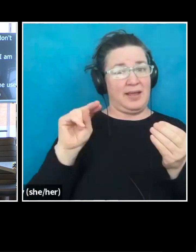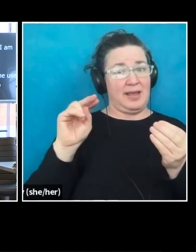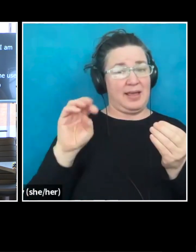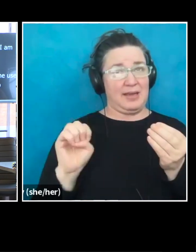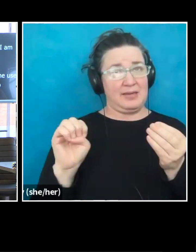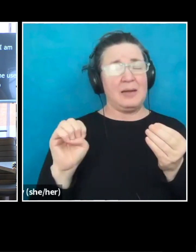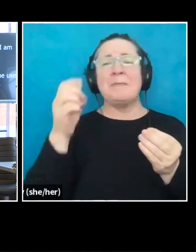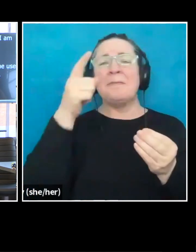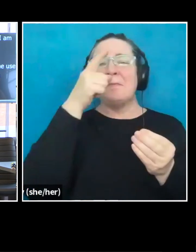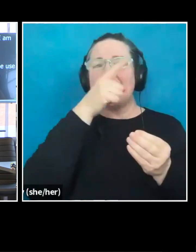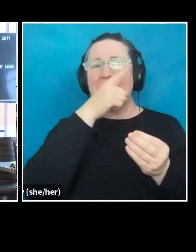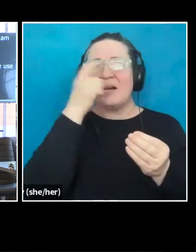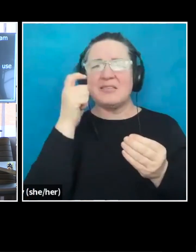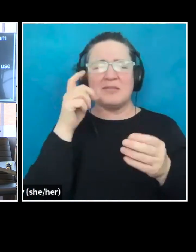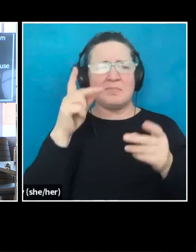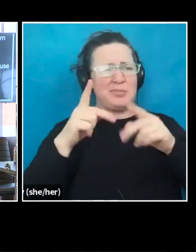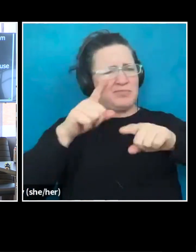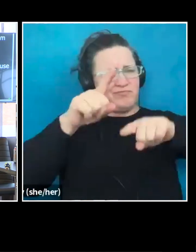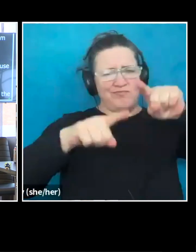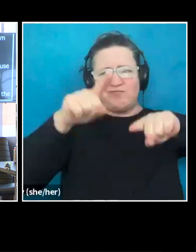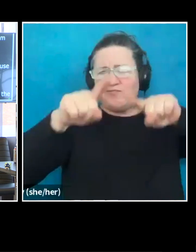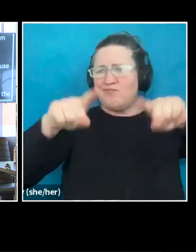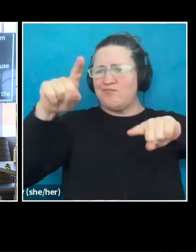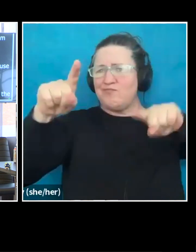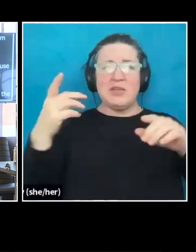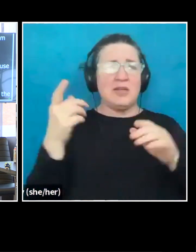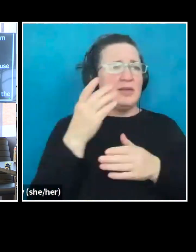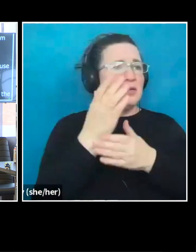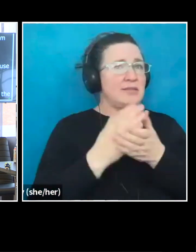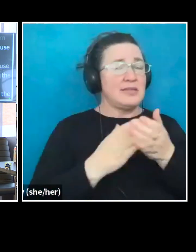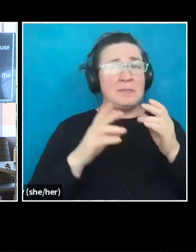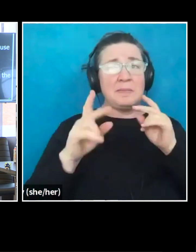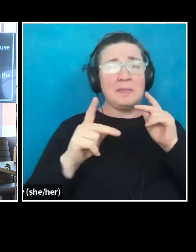um because I think there's a lot of like can I use a white cane even if I can still see a little bit